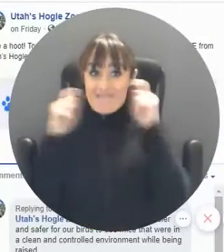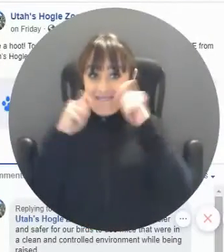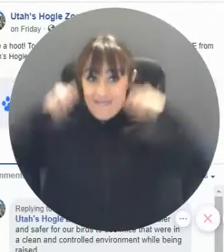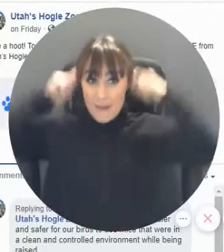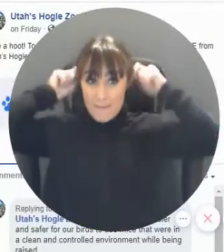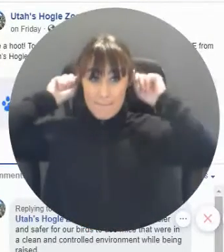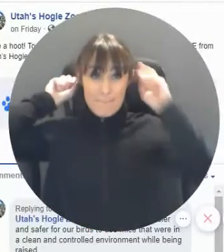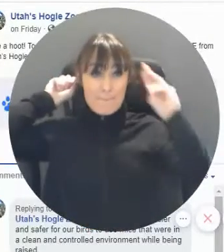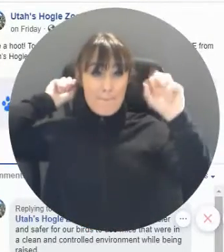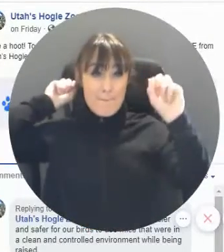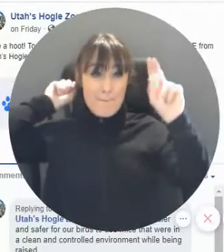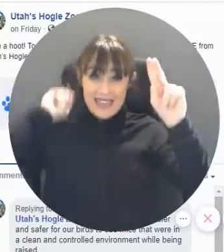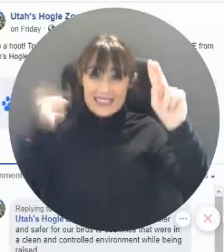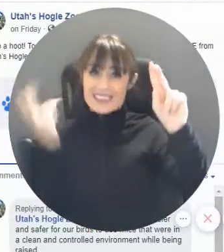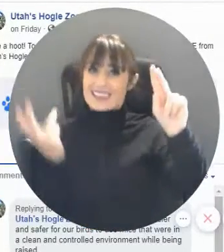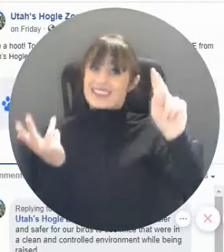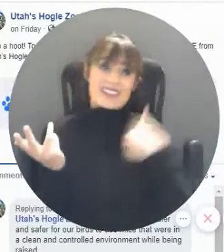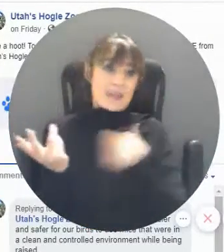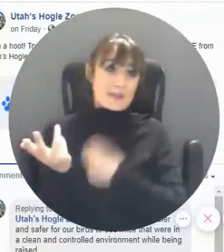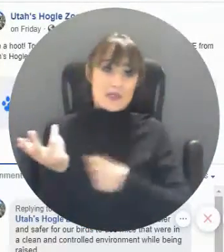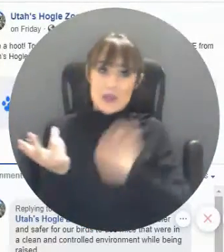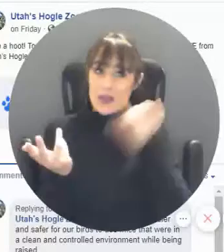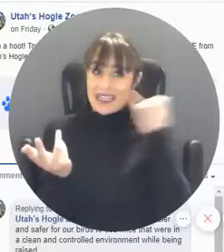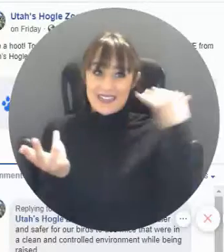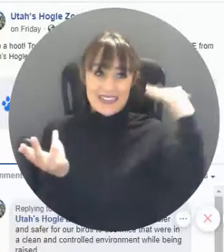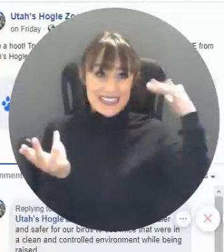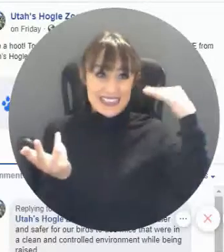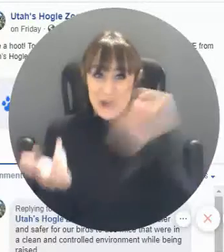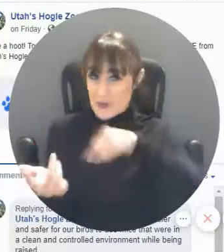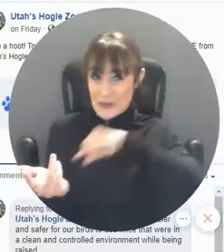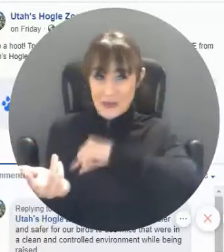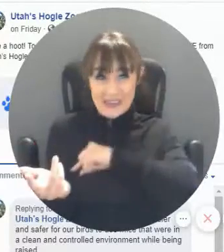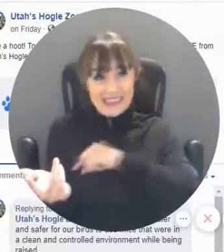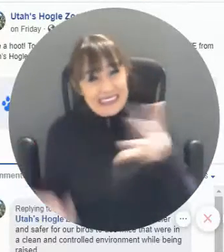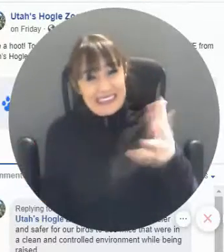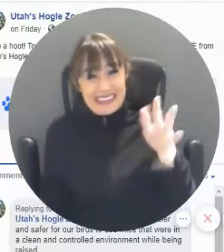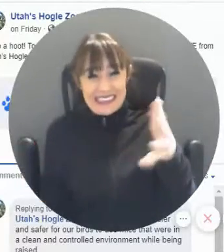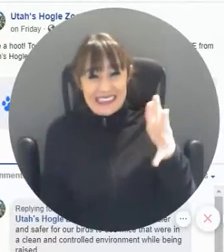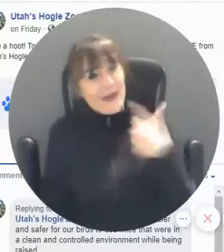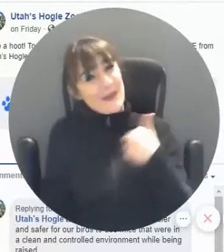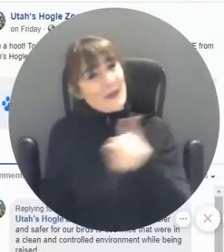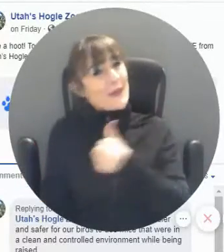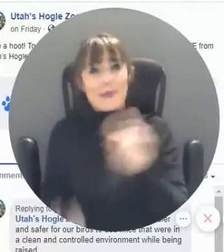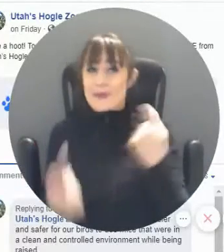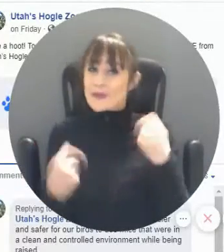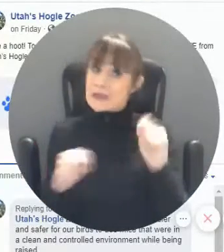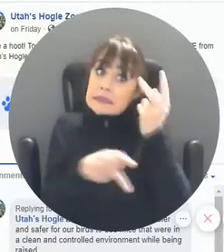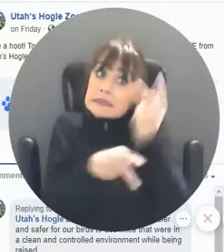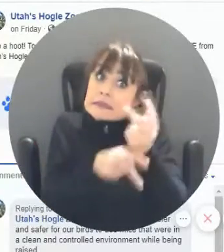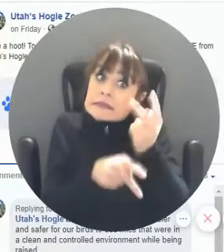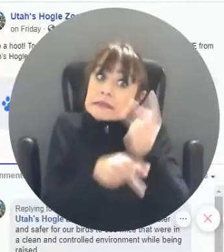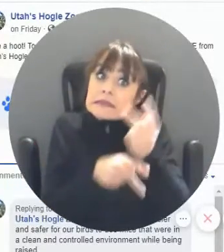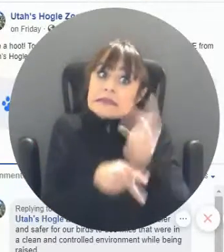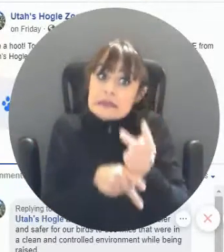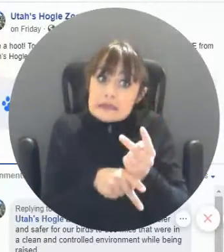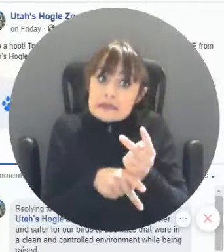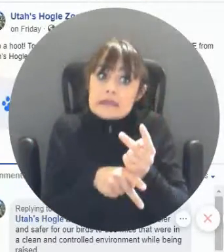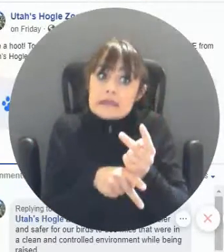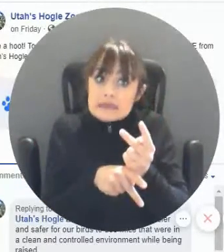Doing the best we can. All of us here at the zoo are taking that extra abundance of caution whenever any staff